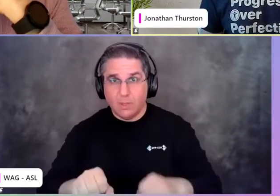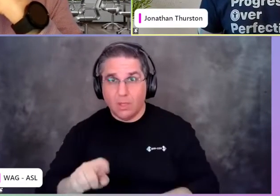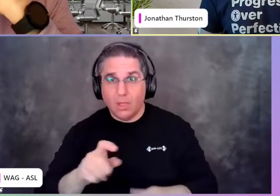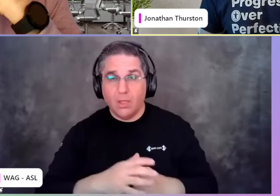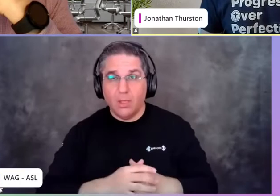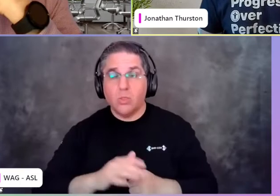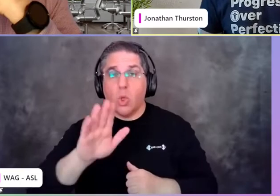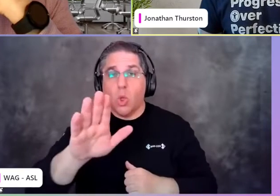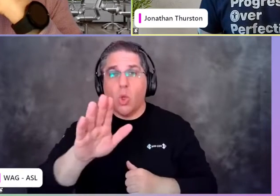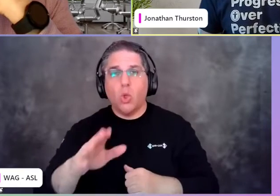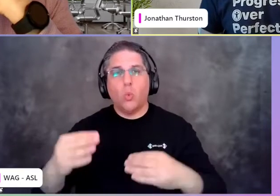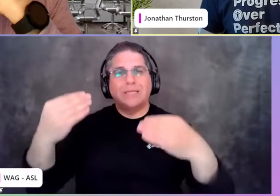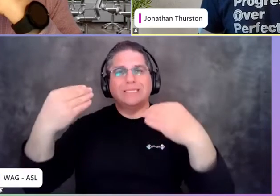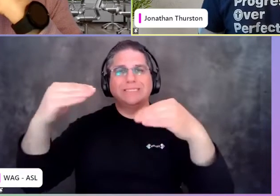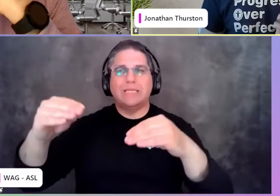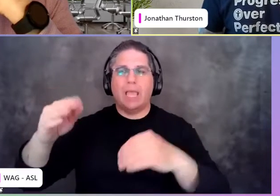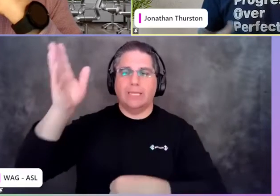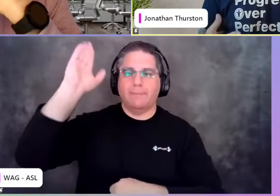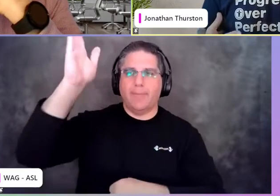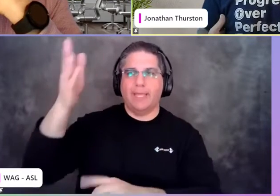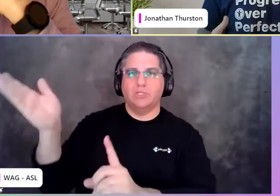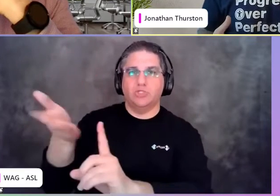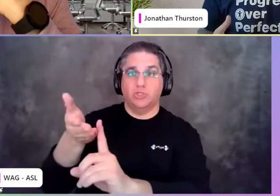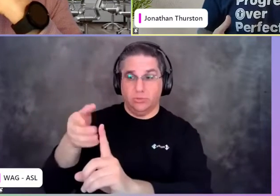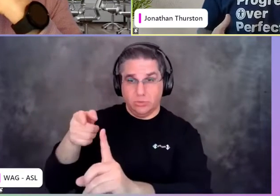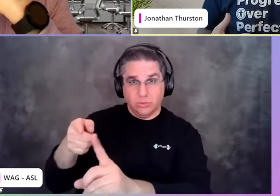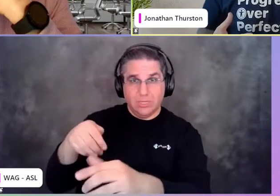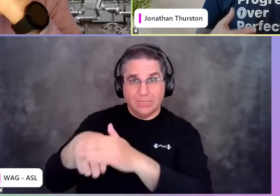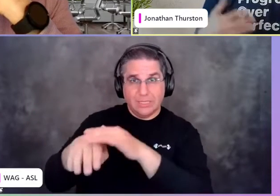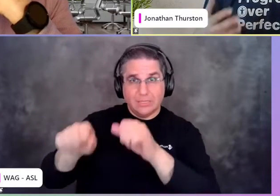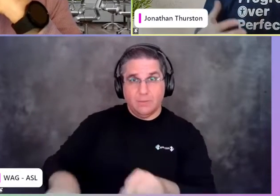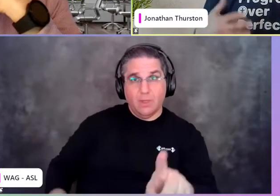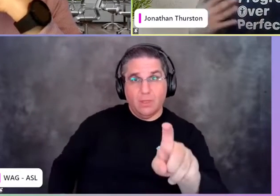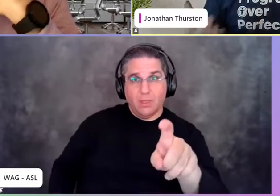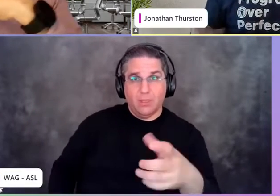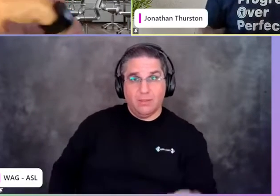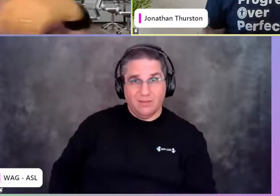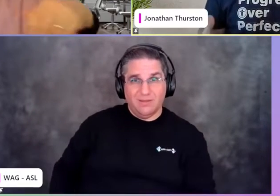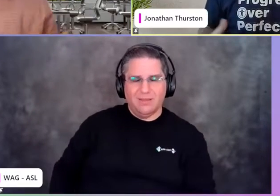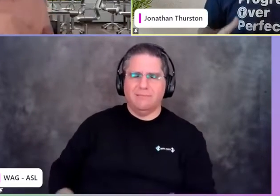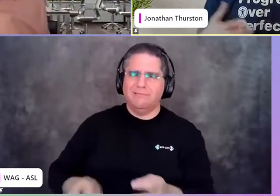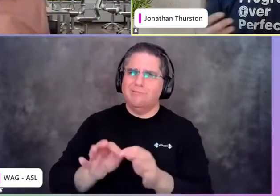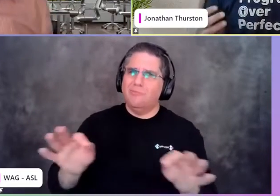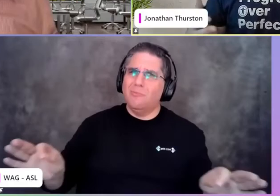customers and associates accessible? Are your sales